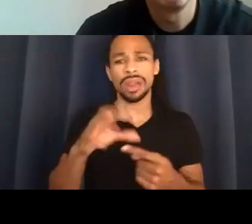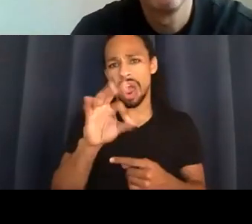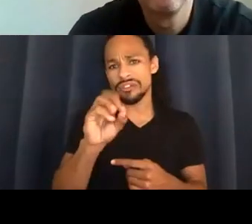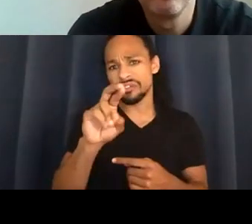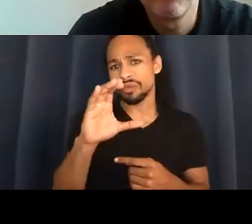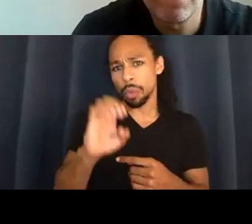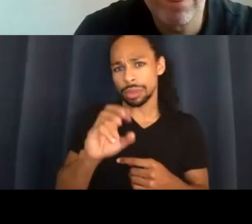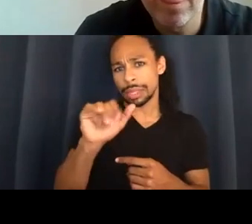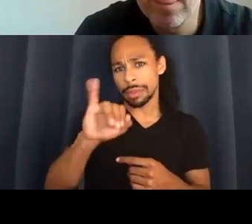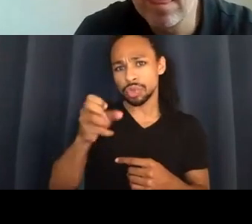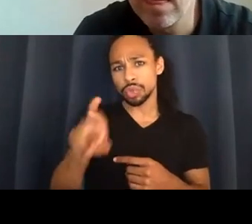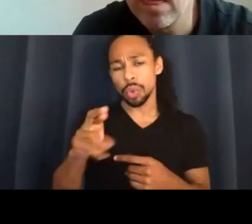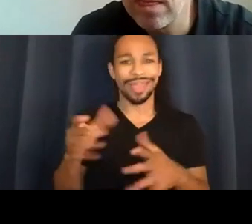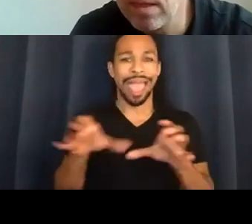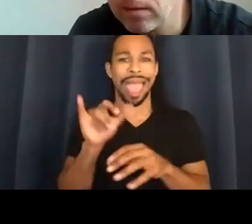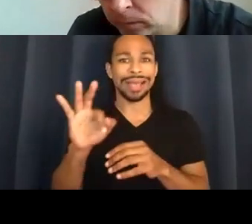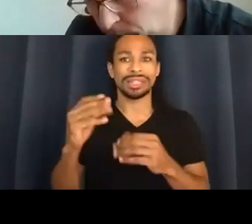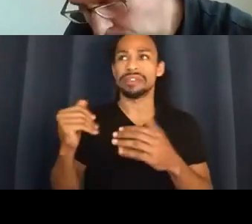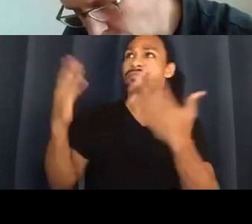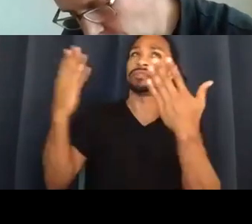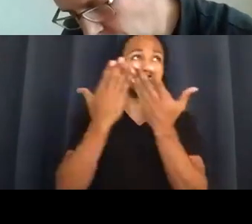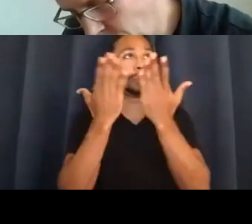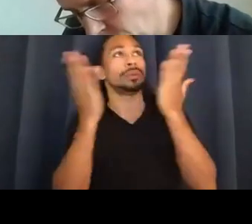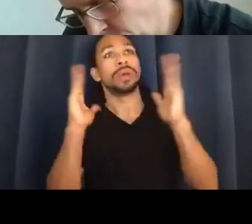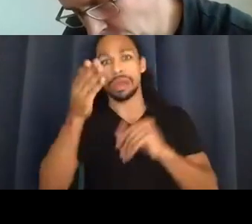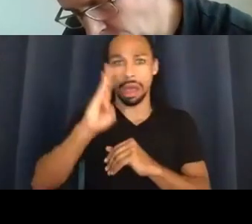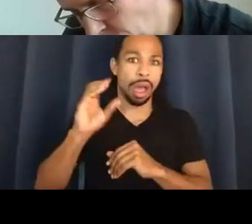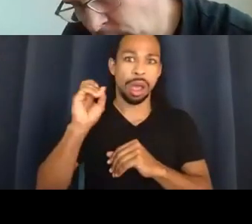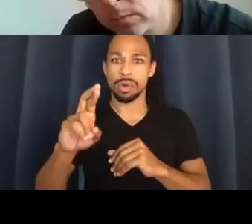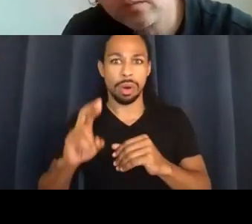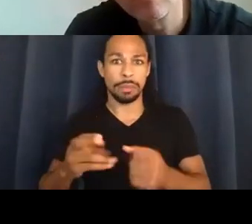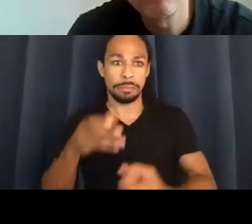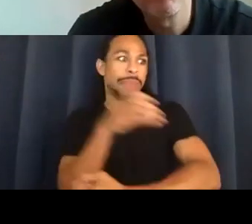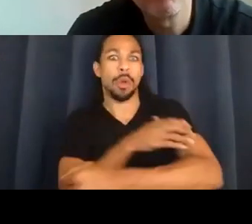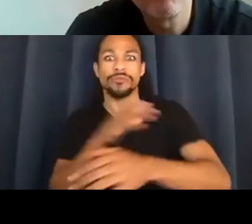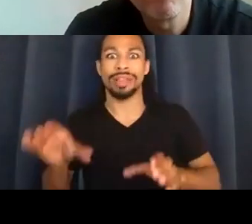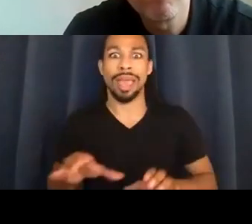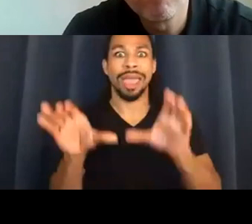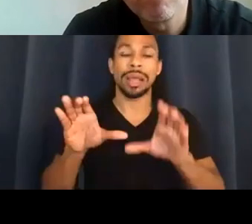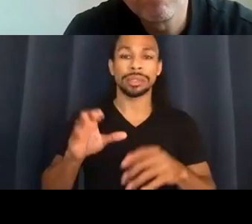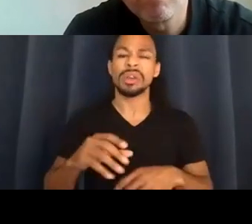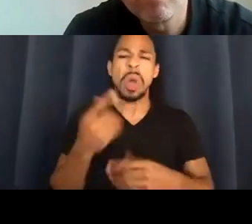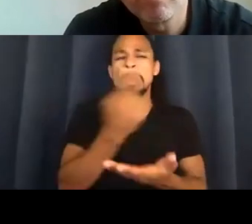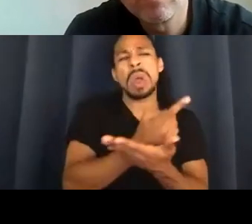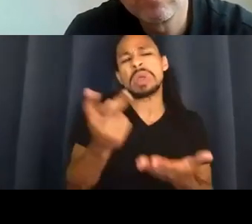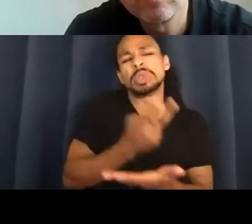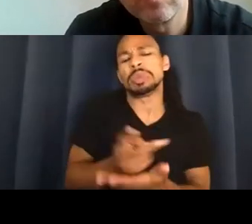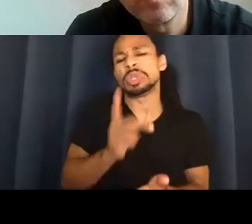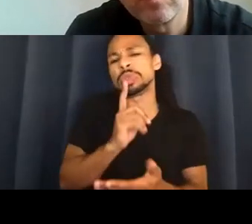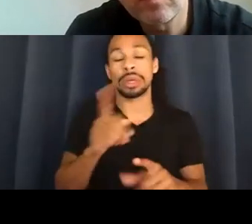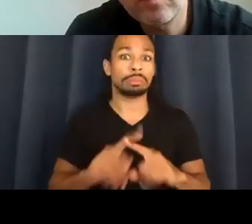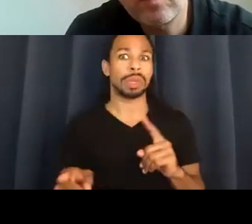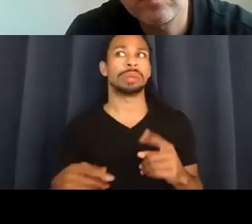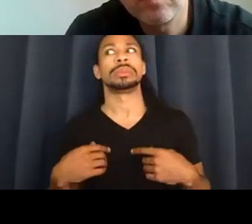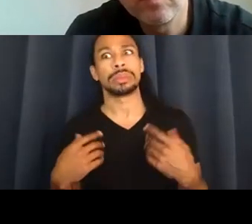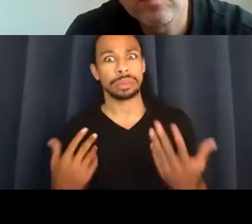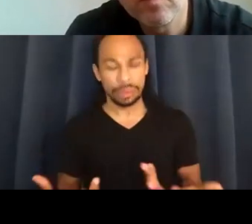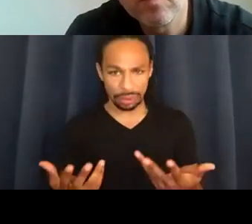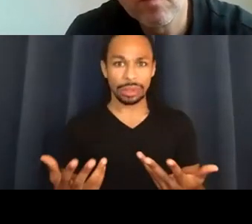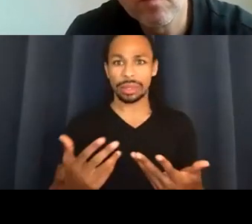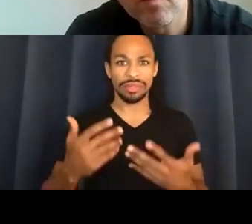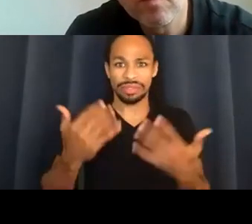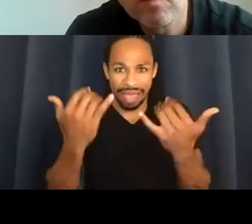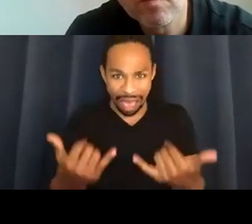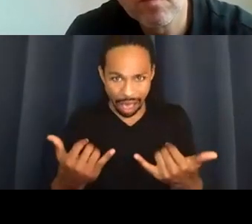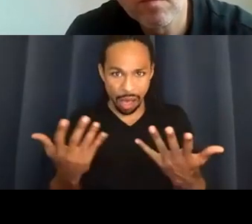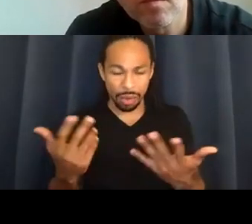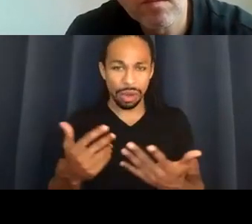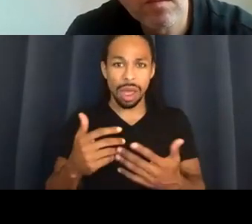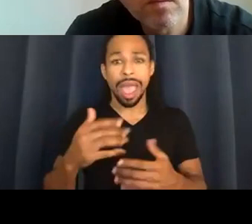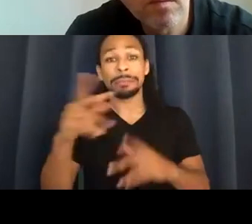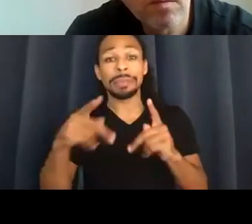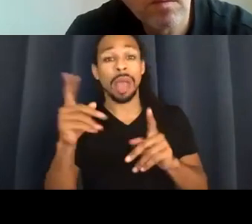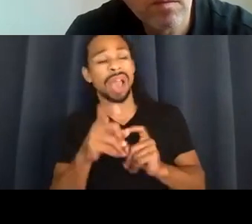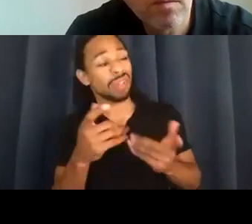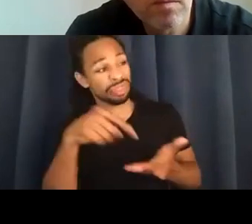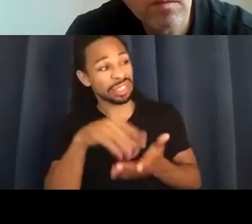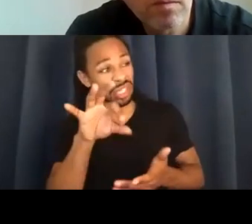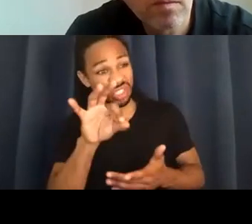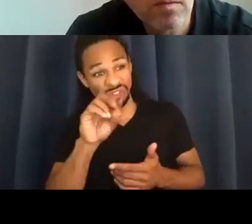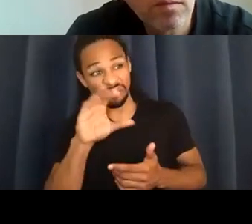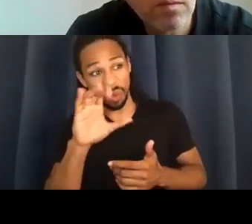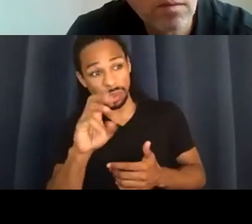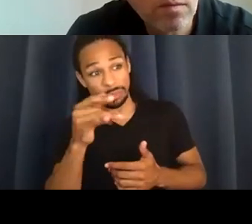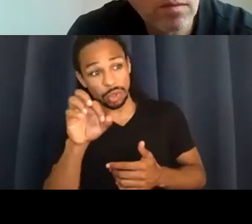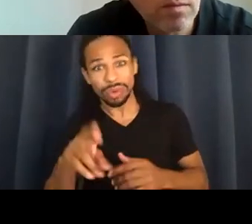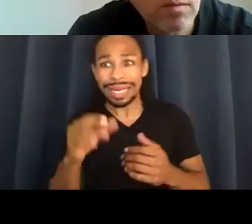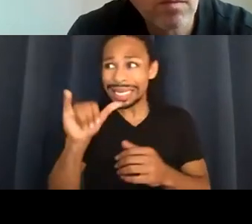thing, and so what blew my mind, is this completely out of our control. So yes, there were closures